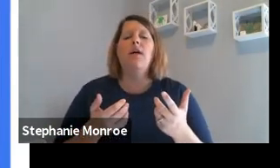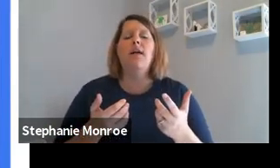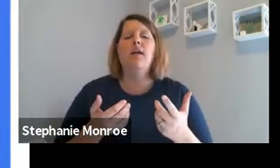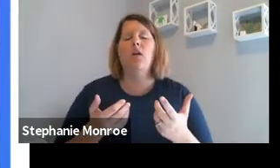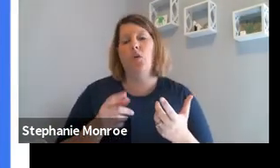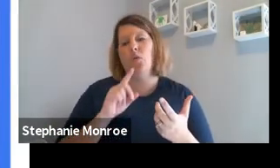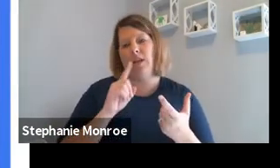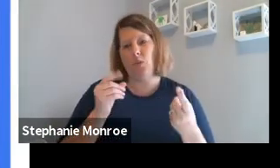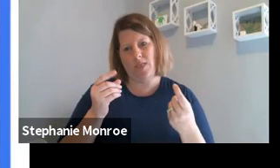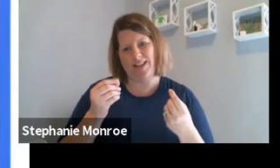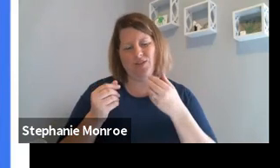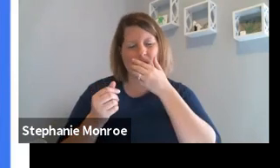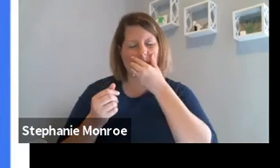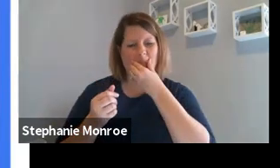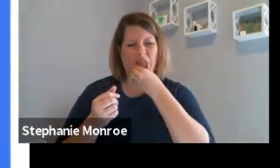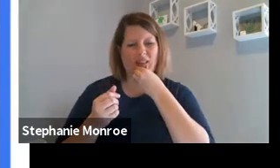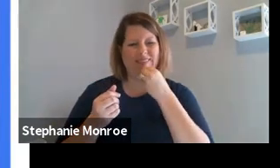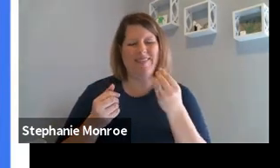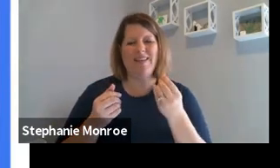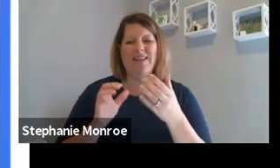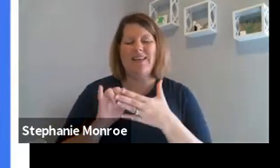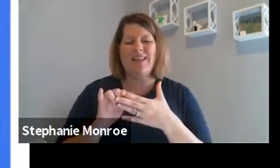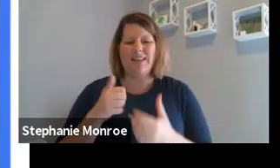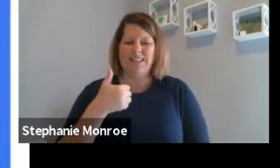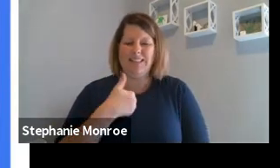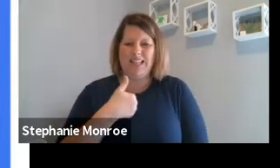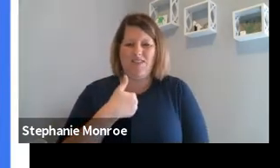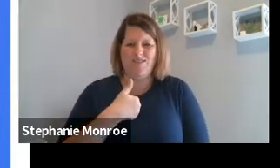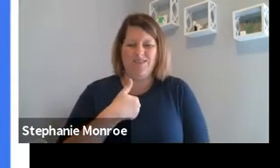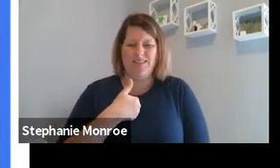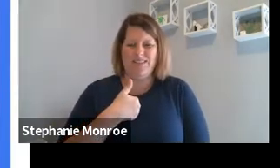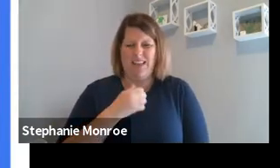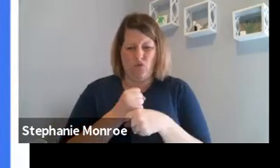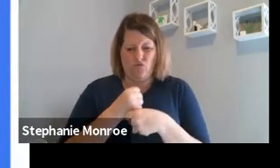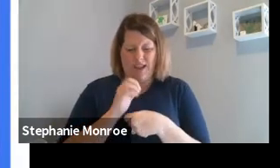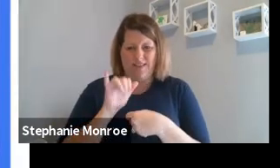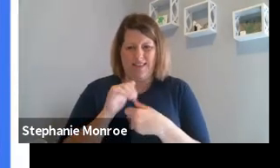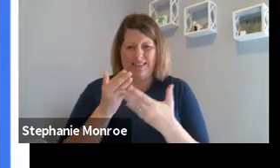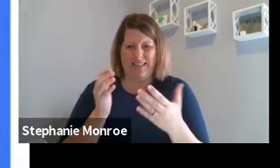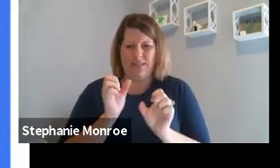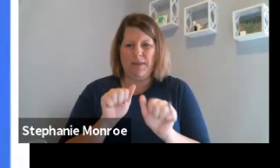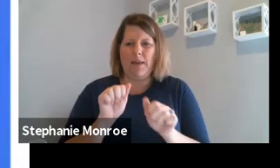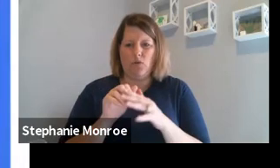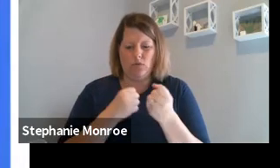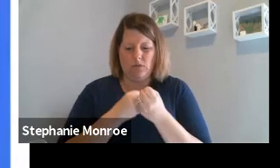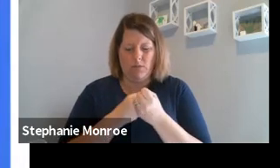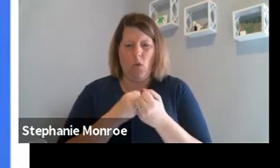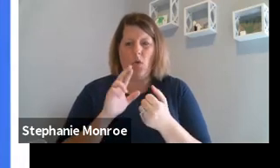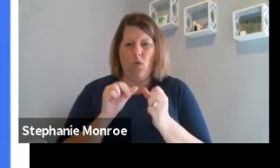as mechanisms of they have created these mechanisms, to be able to support or sustain what is going